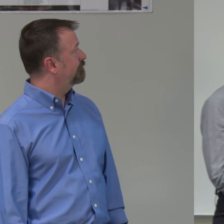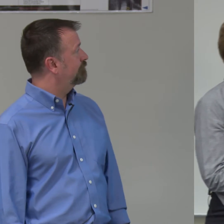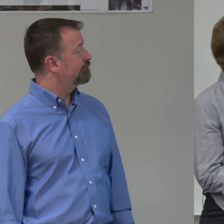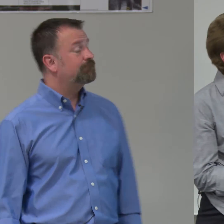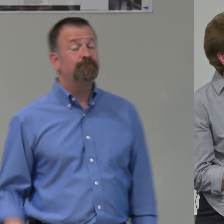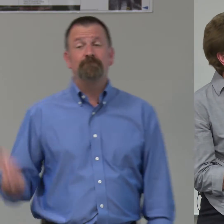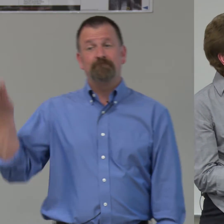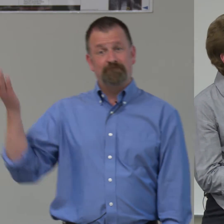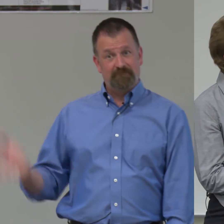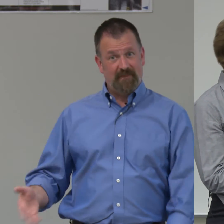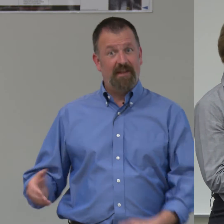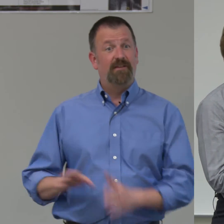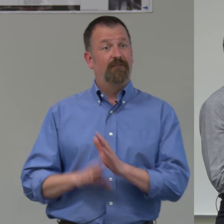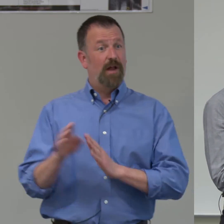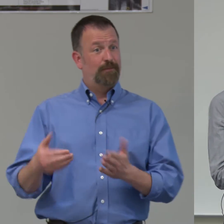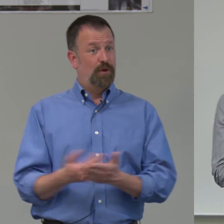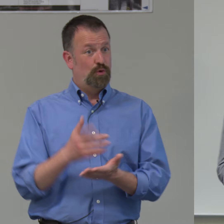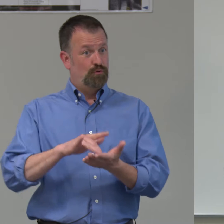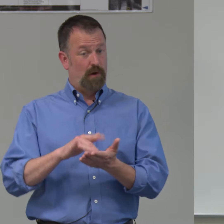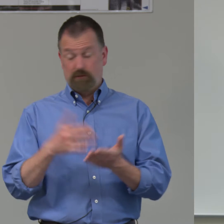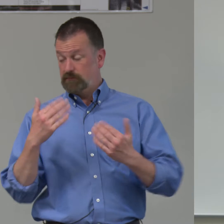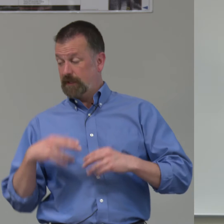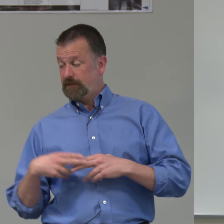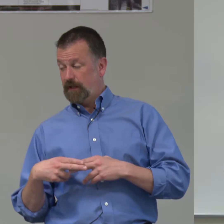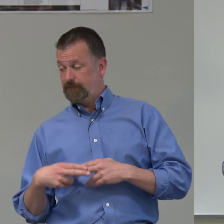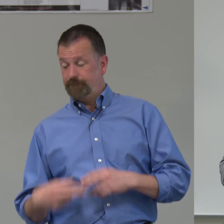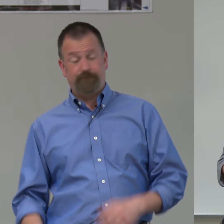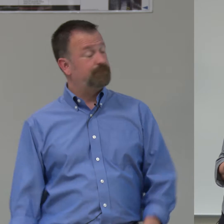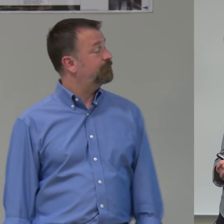a new drug, which is shown on the next slide...